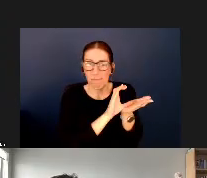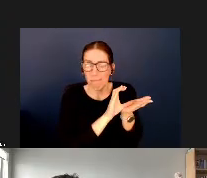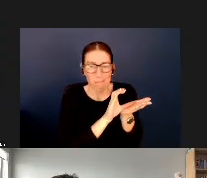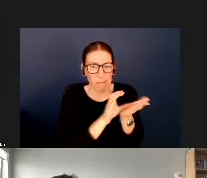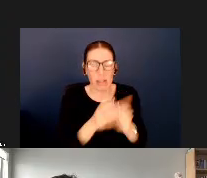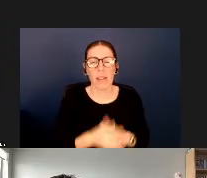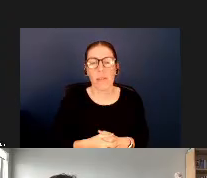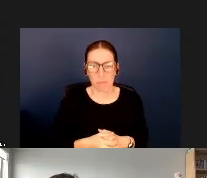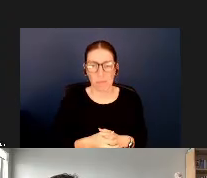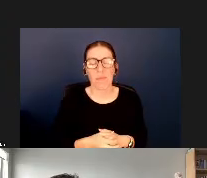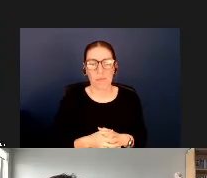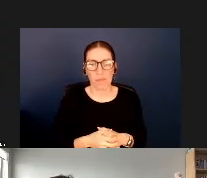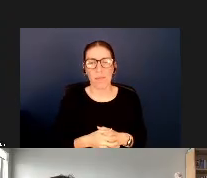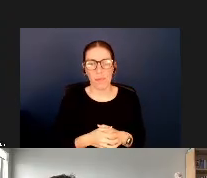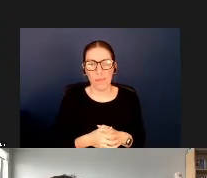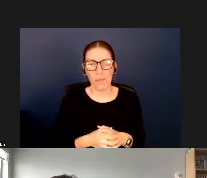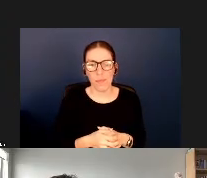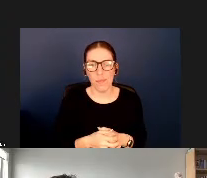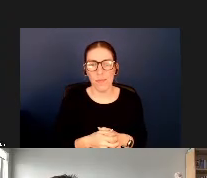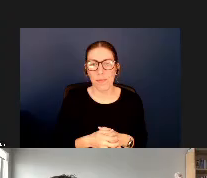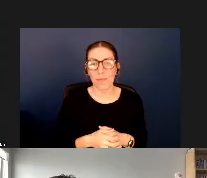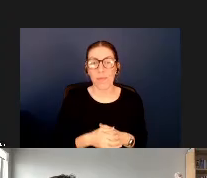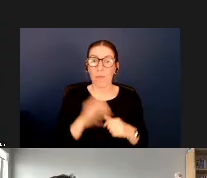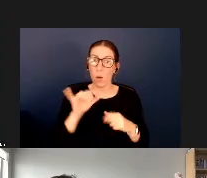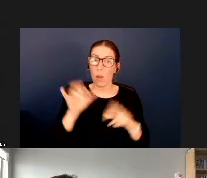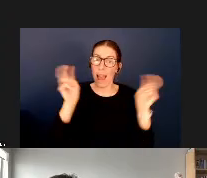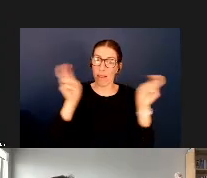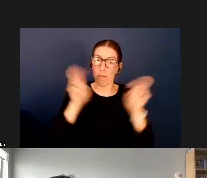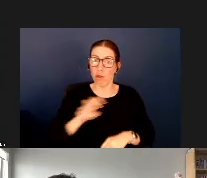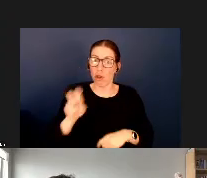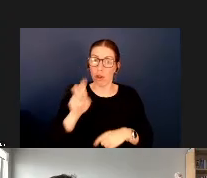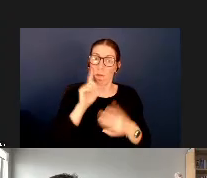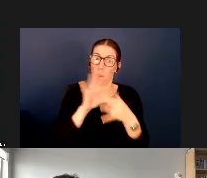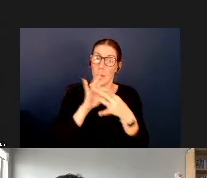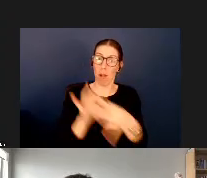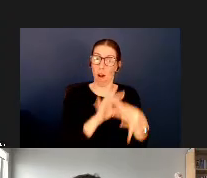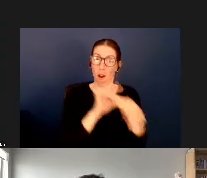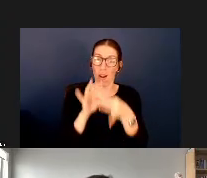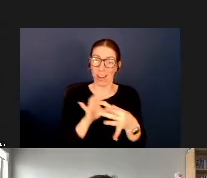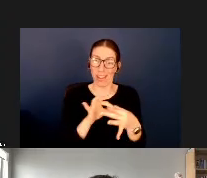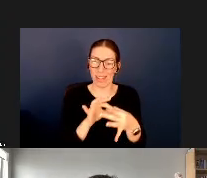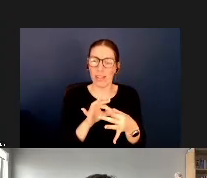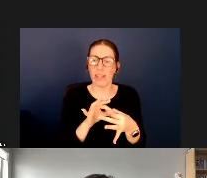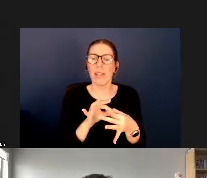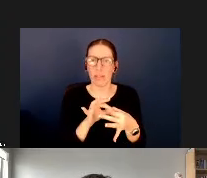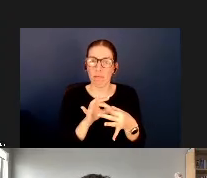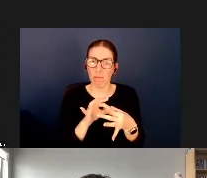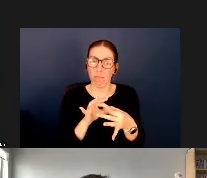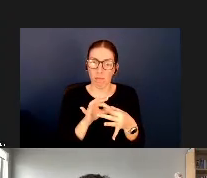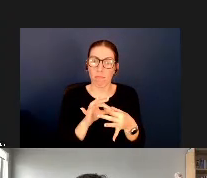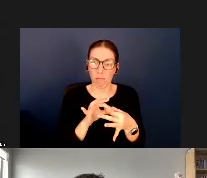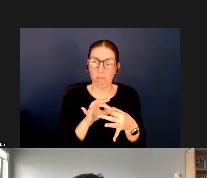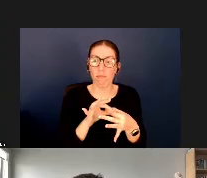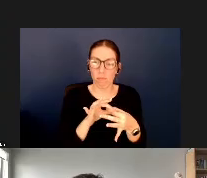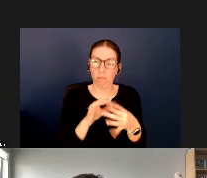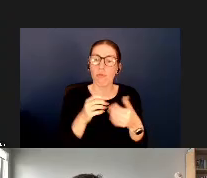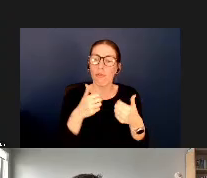decisions. So, Journey to Belonging is enabling a marketization of developmental service provision